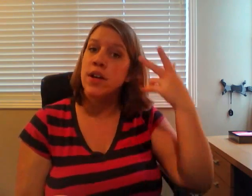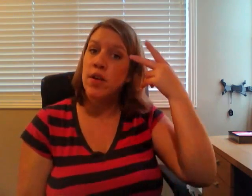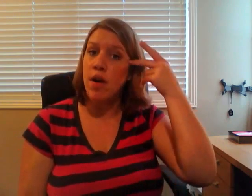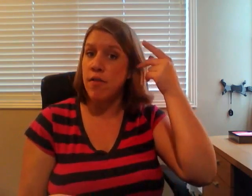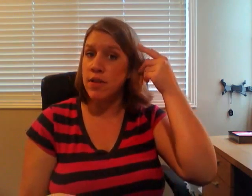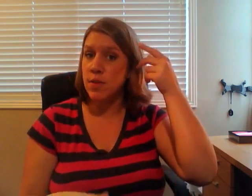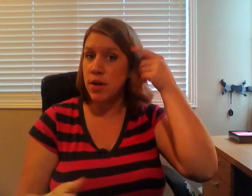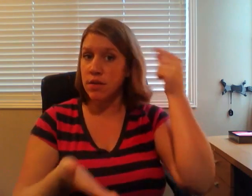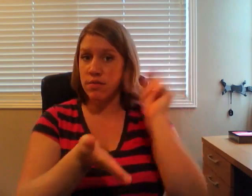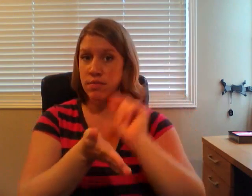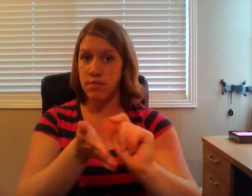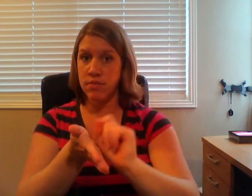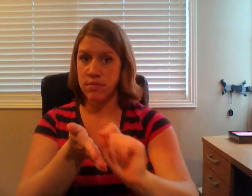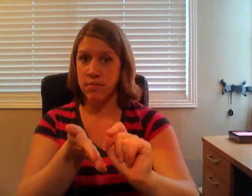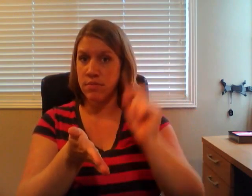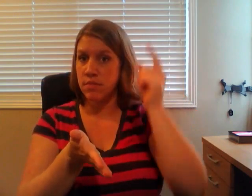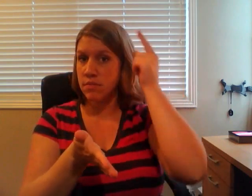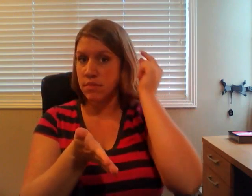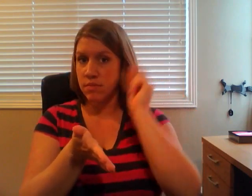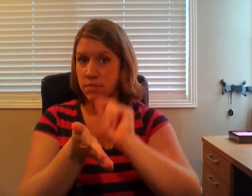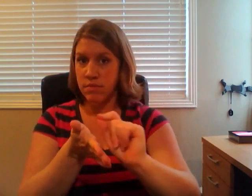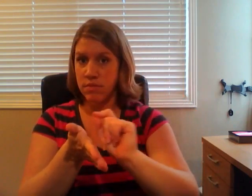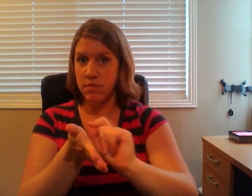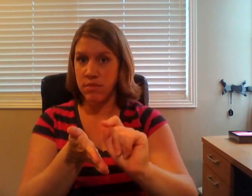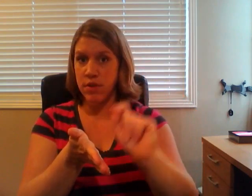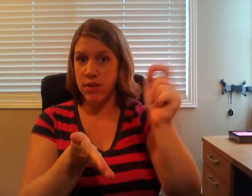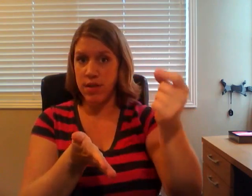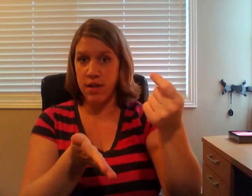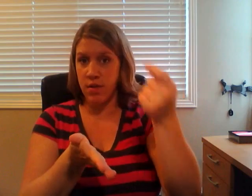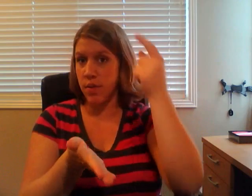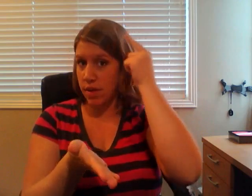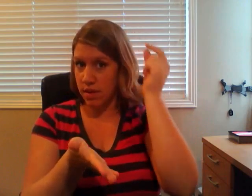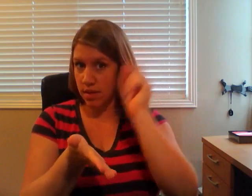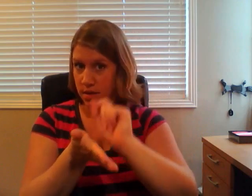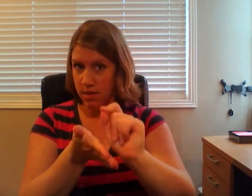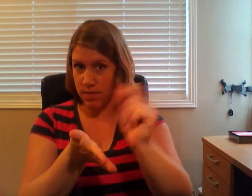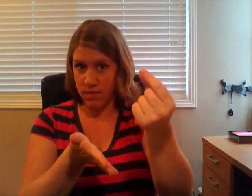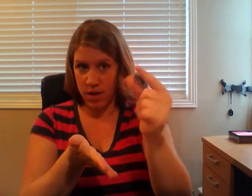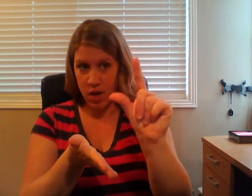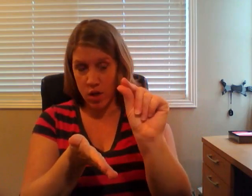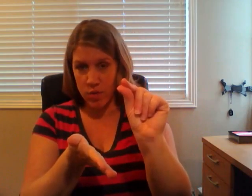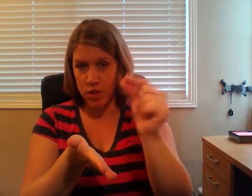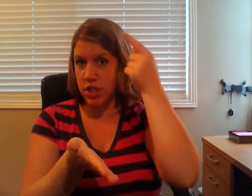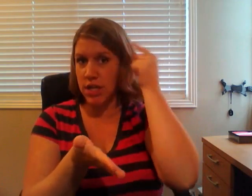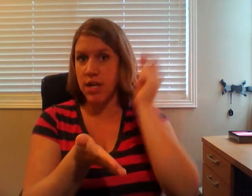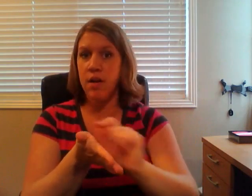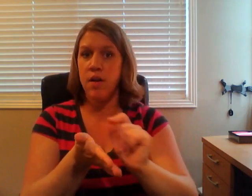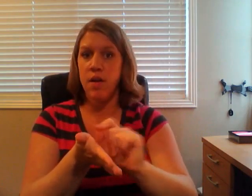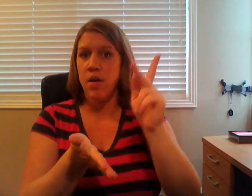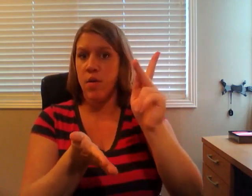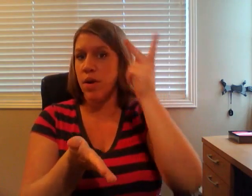Secretary